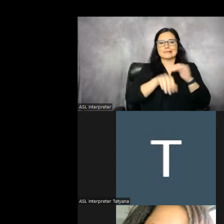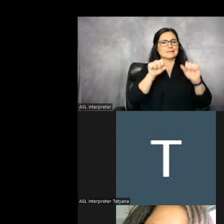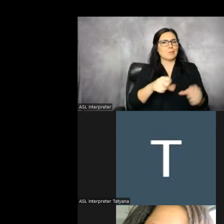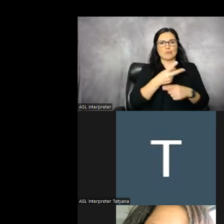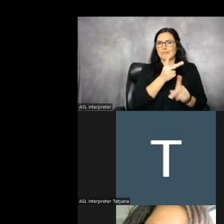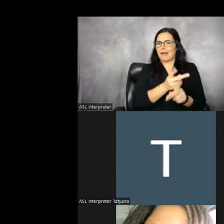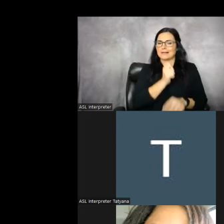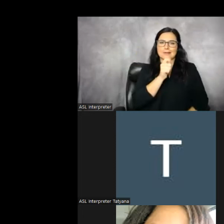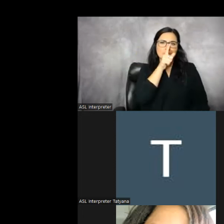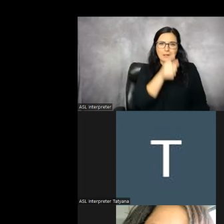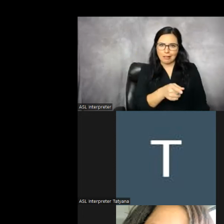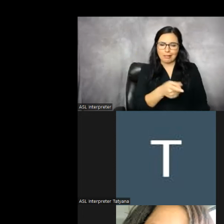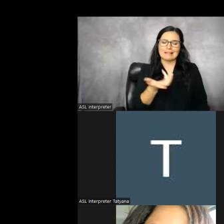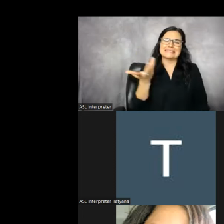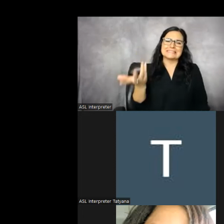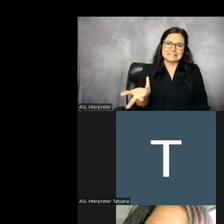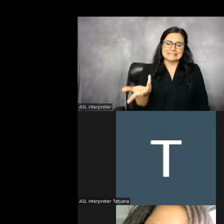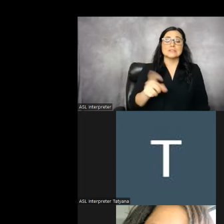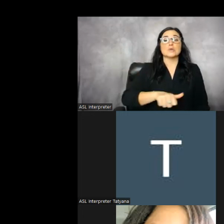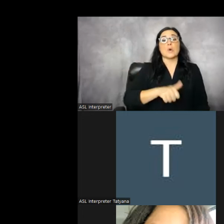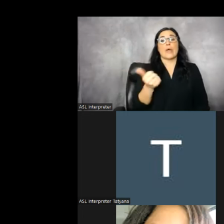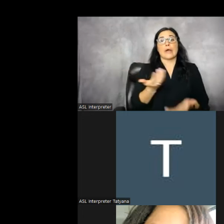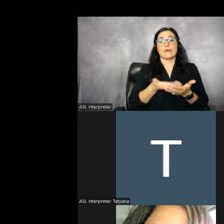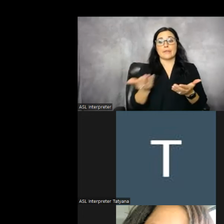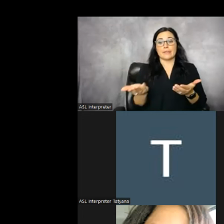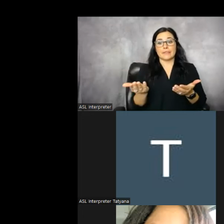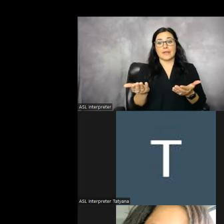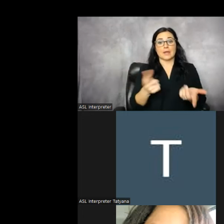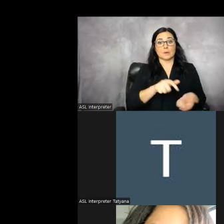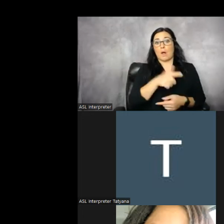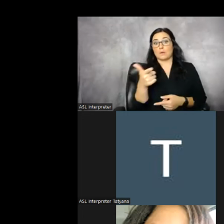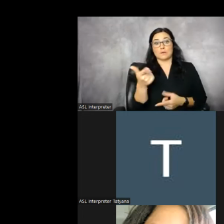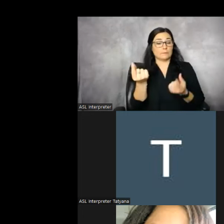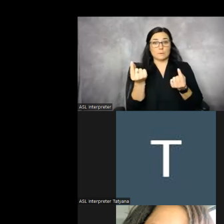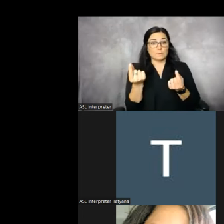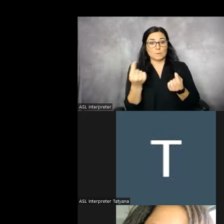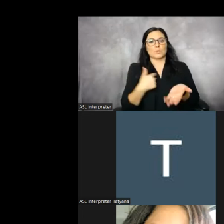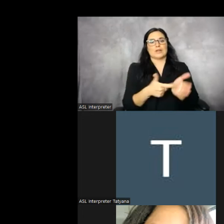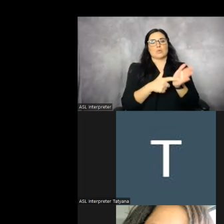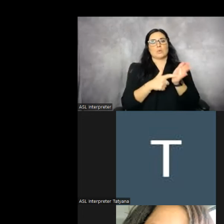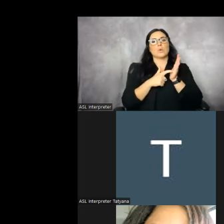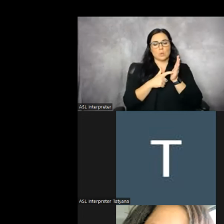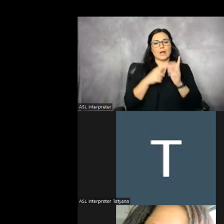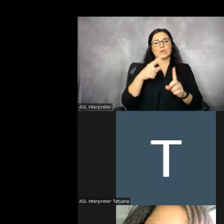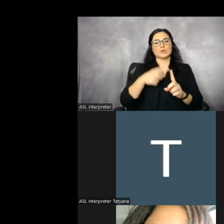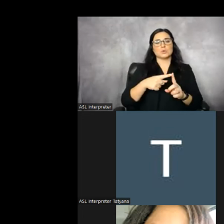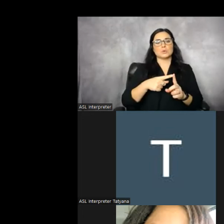So, the other thing, the alternative is we're required to buy the most accessible product